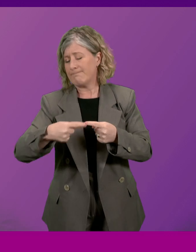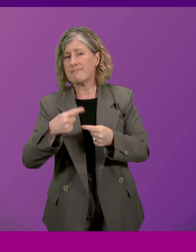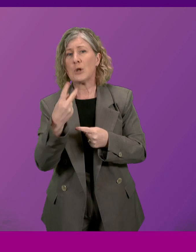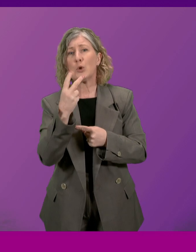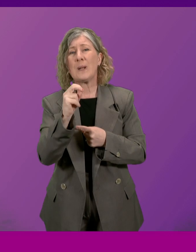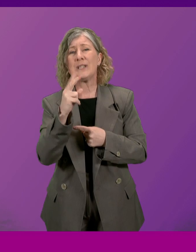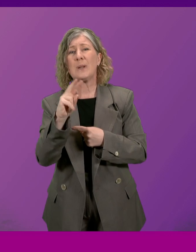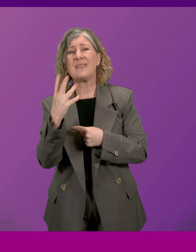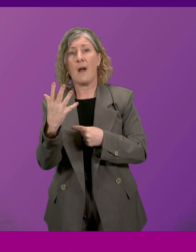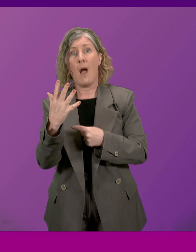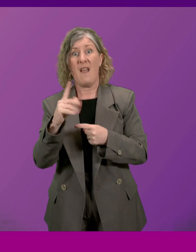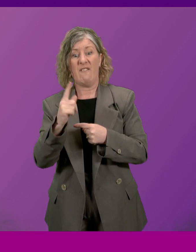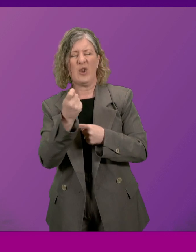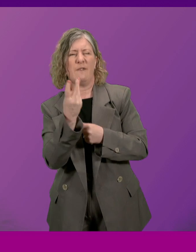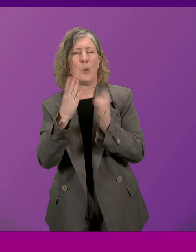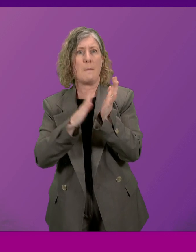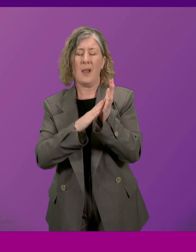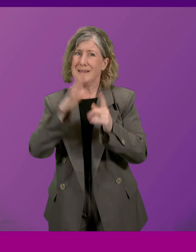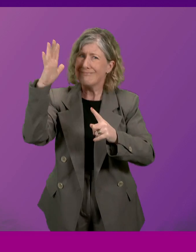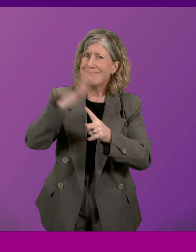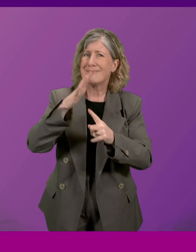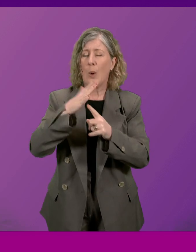future efforts on climate, because that is when we are due to get new carbon budgets and a new